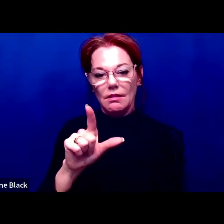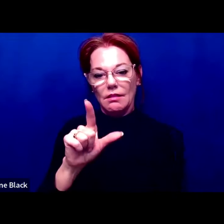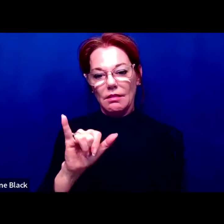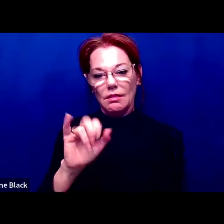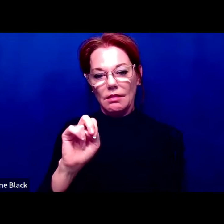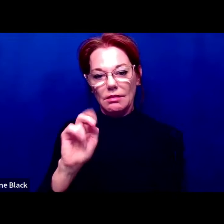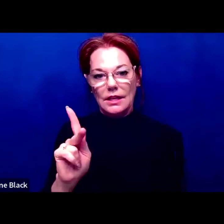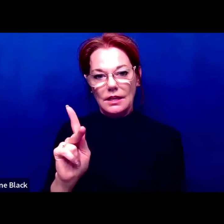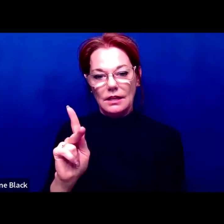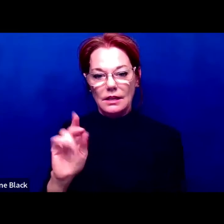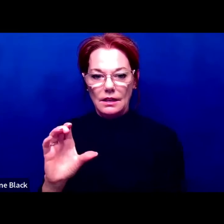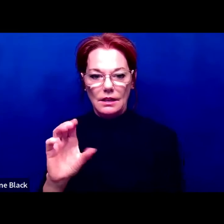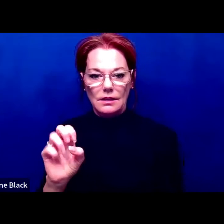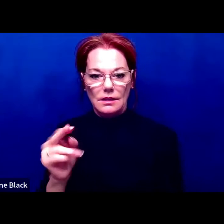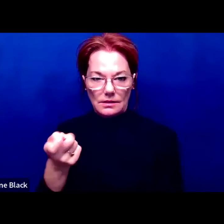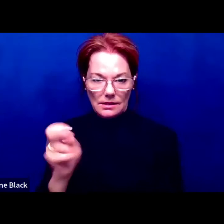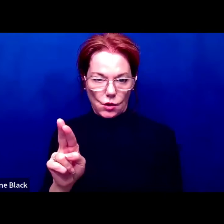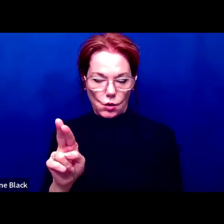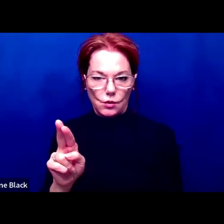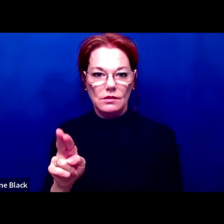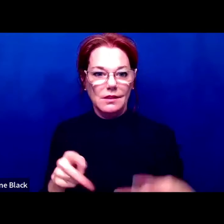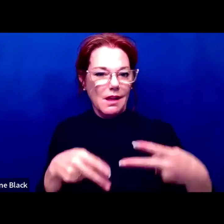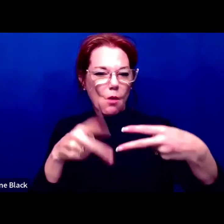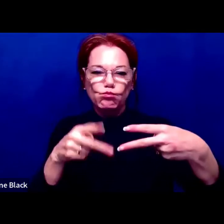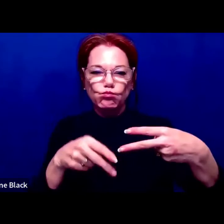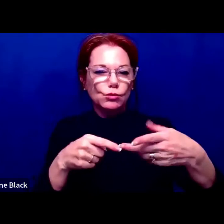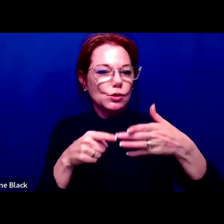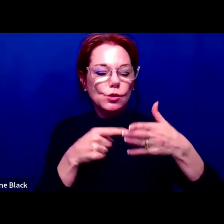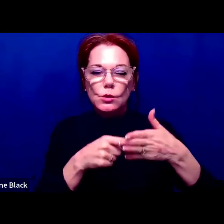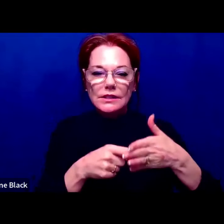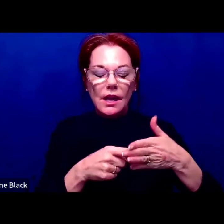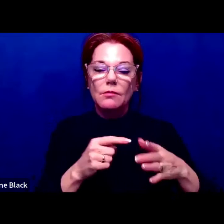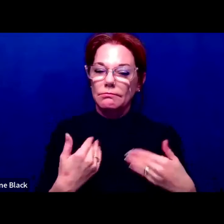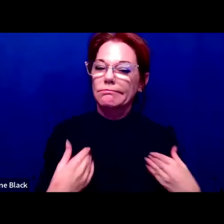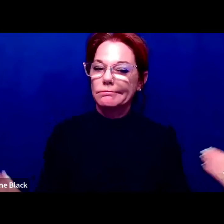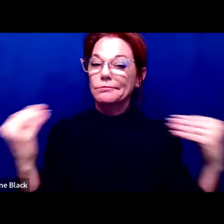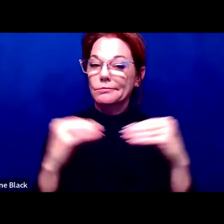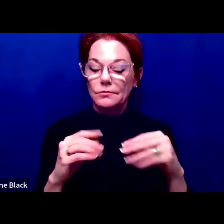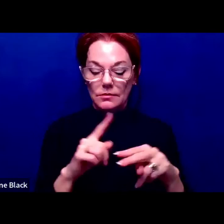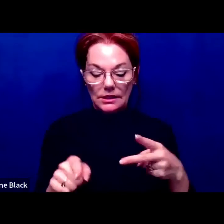examples of many ways that we are trying to really lift up the needs of the brain injury